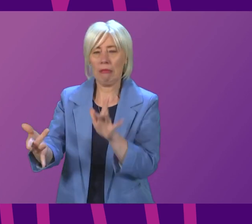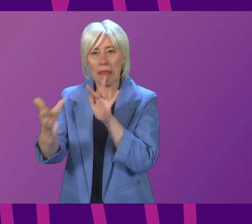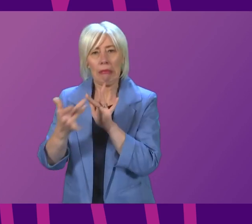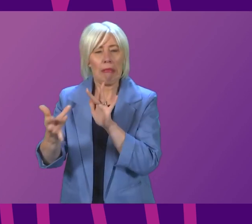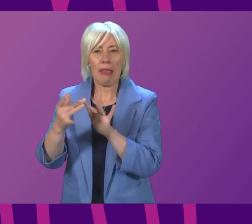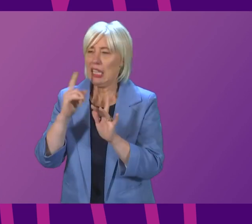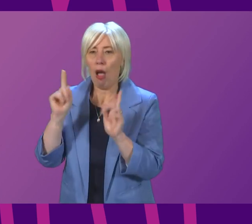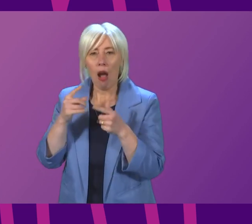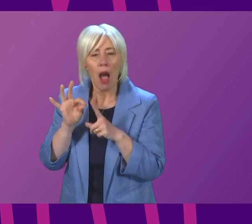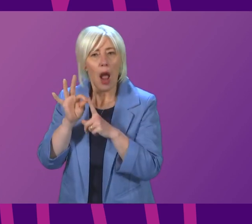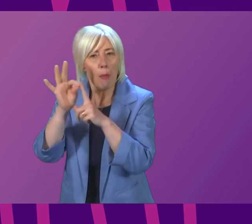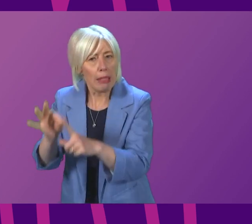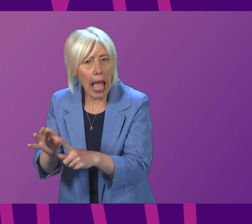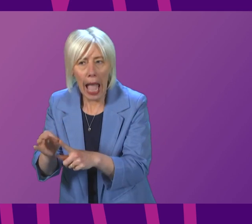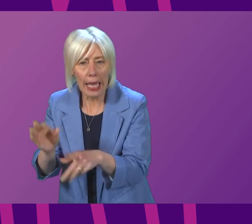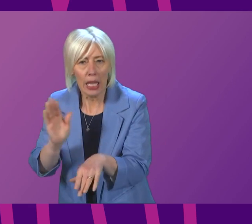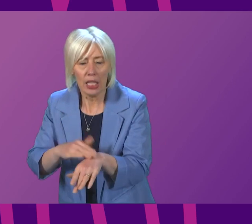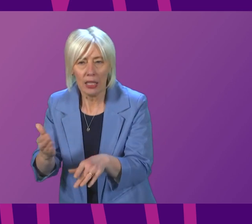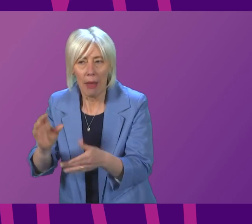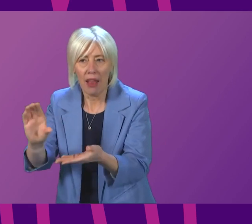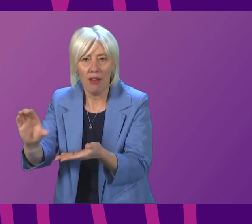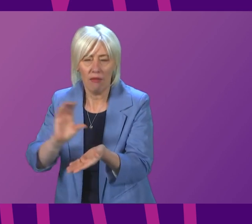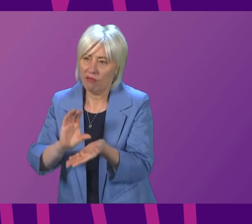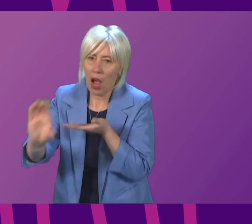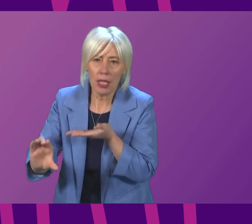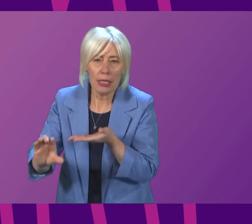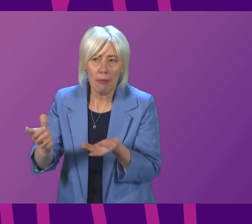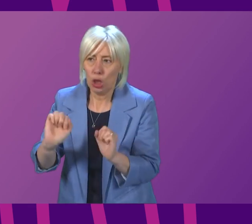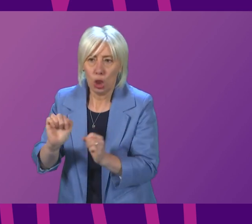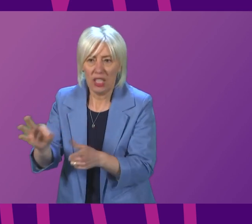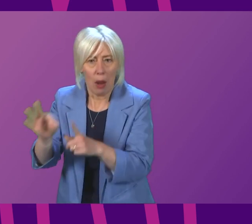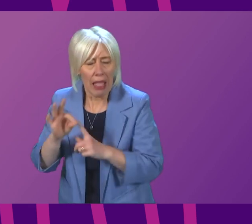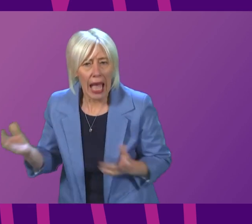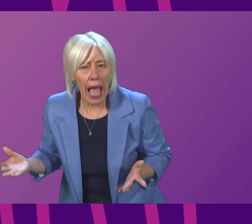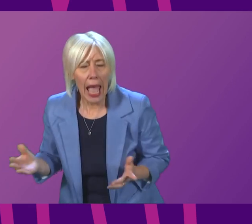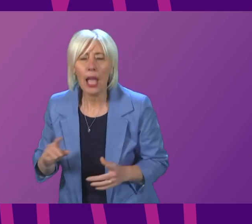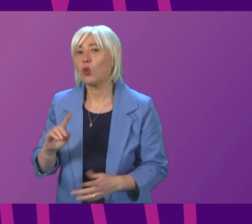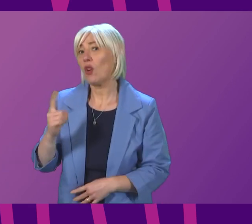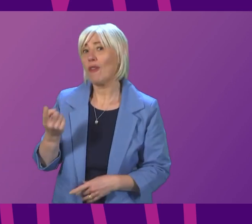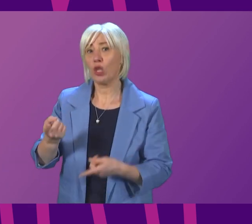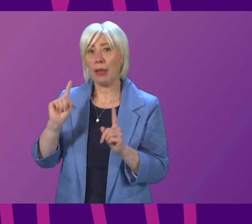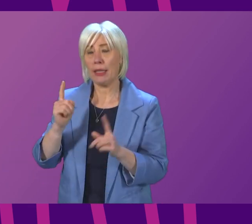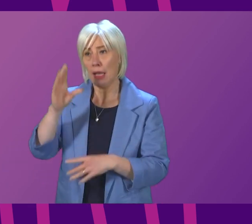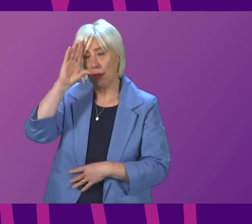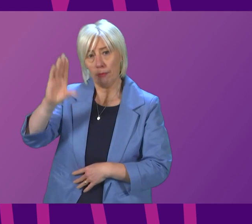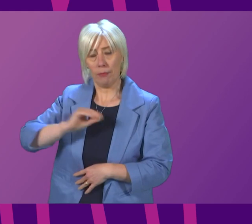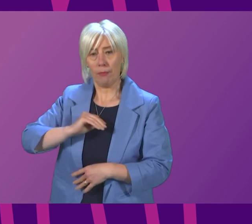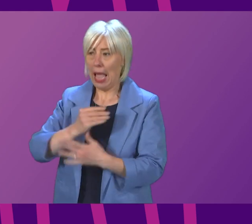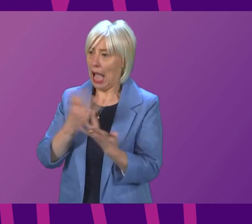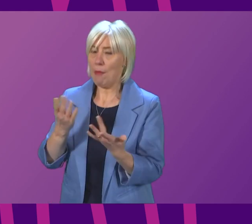let alone receive a single penny. Can the First Minister tell us how many businesses in Scotland have received funding so far and